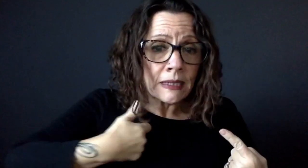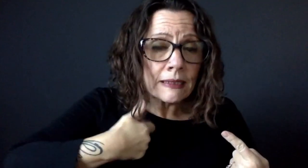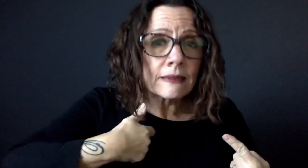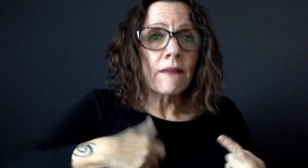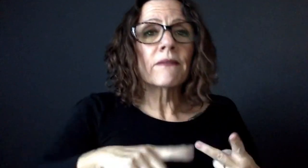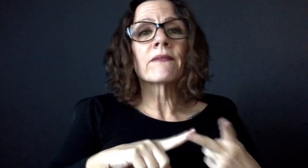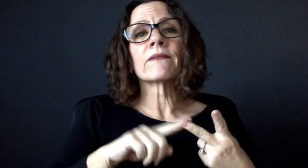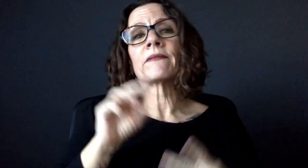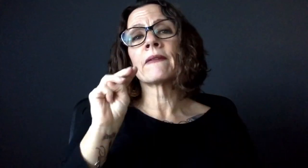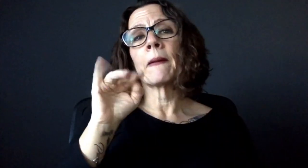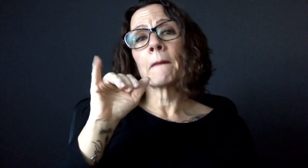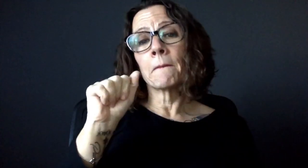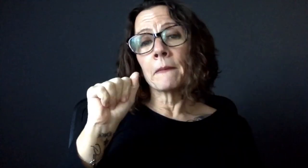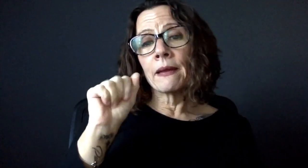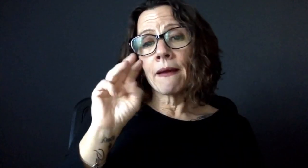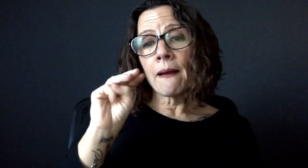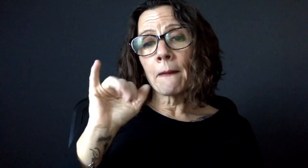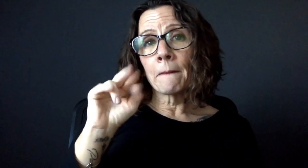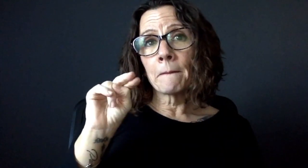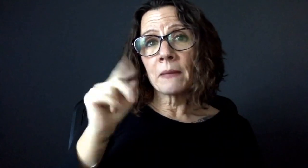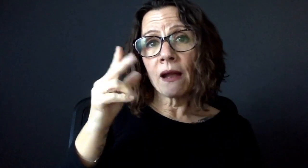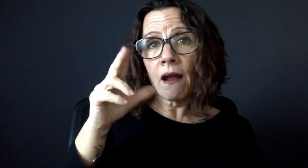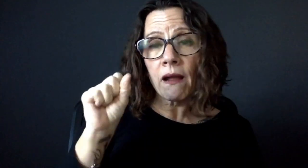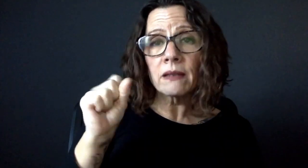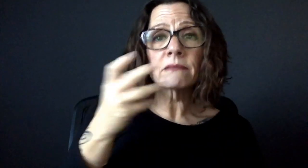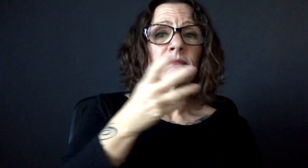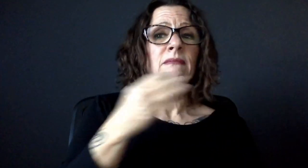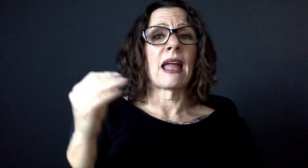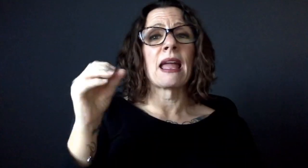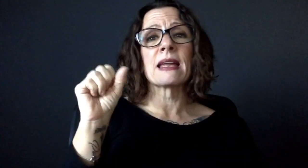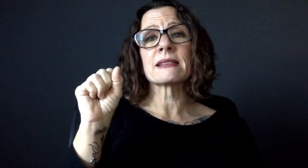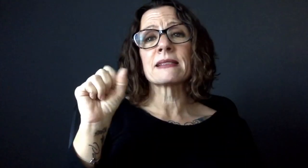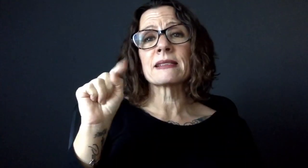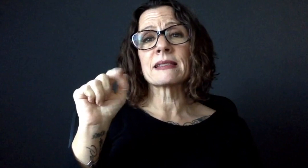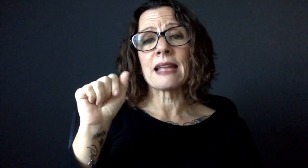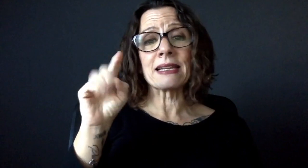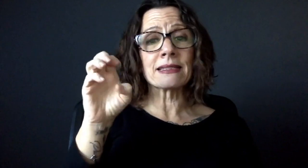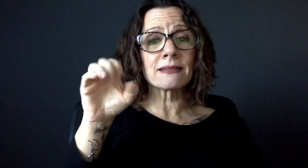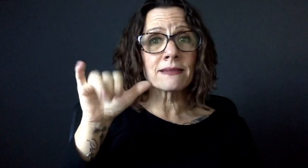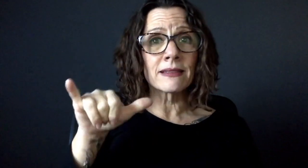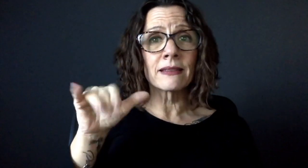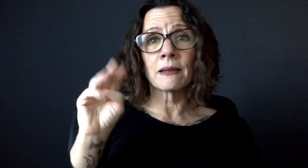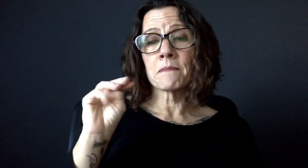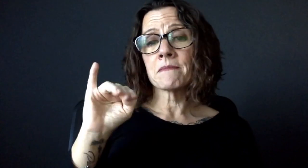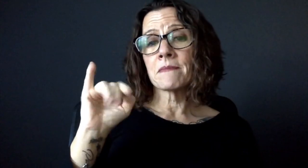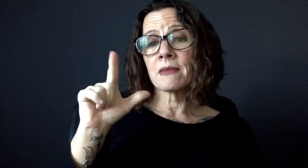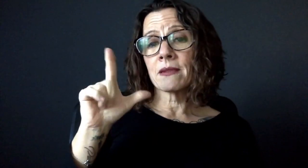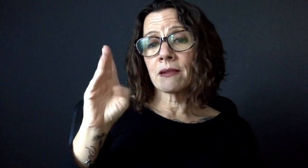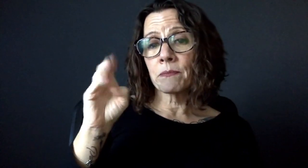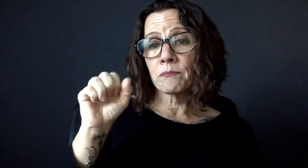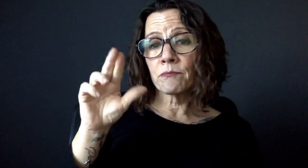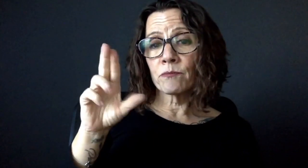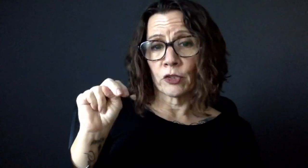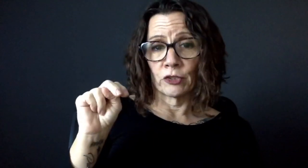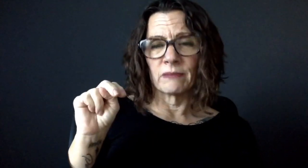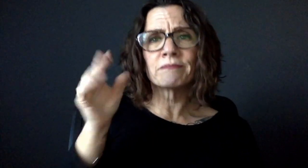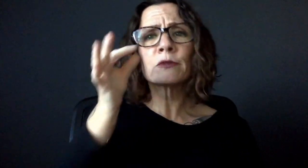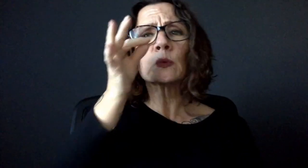myself, Mia Mingus, and Stacey Milbern,